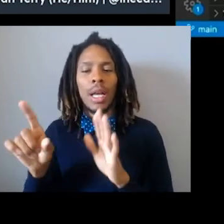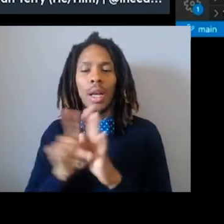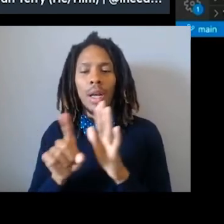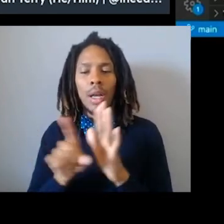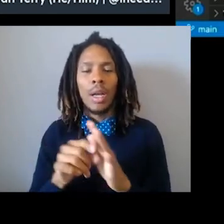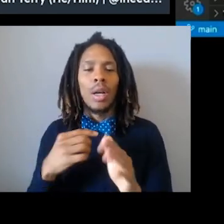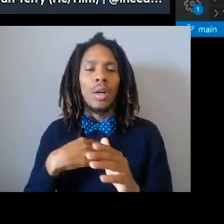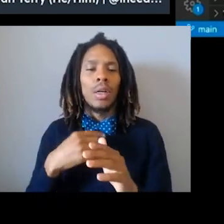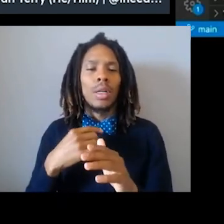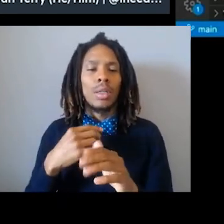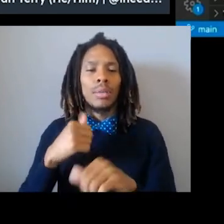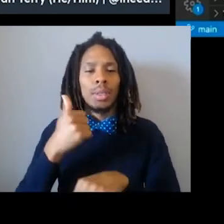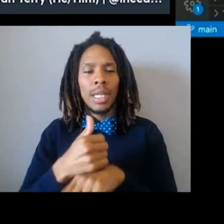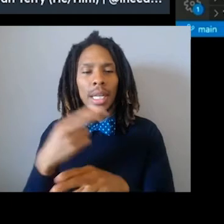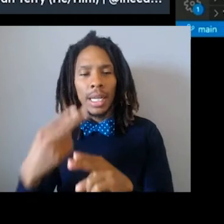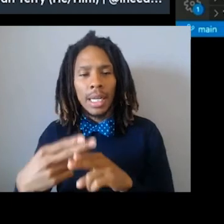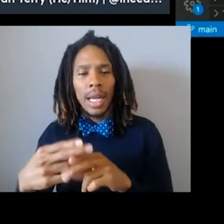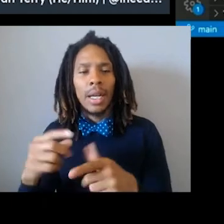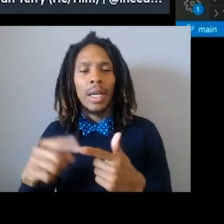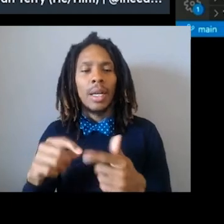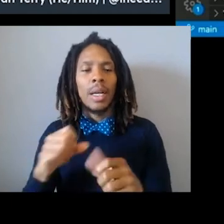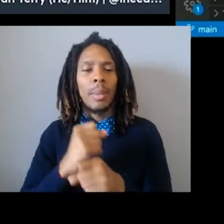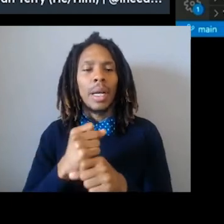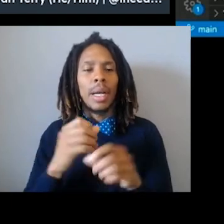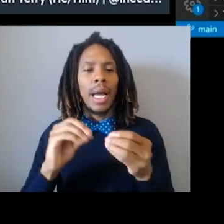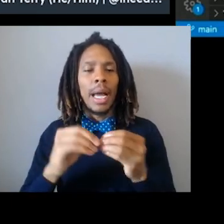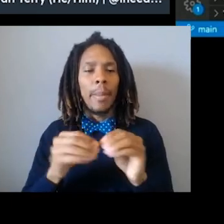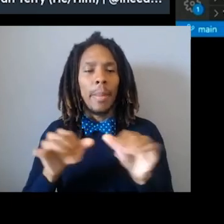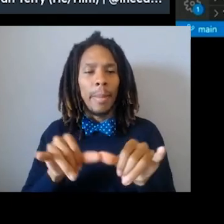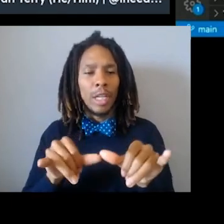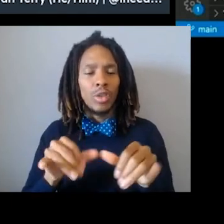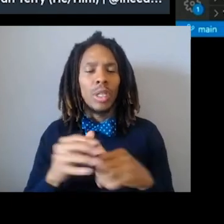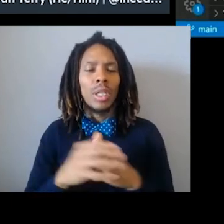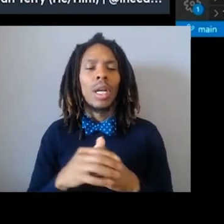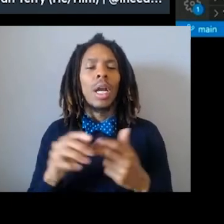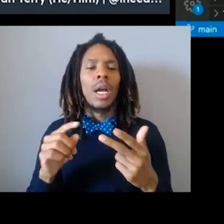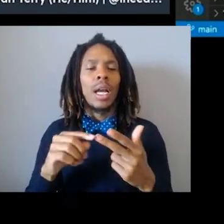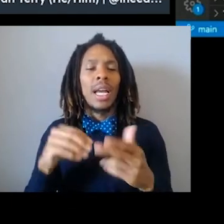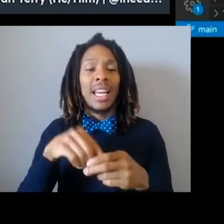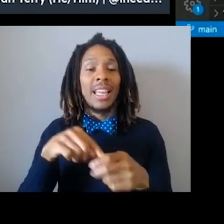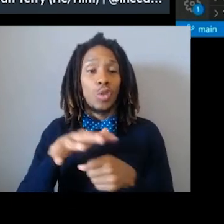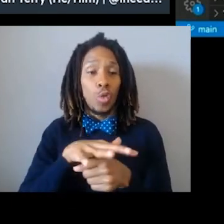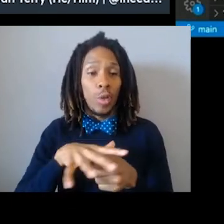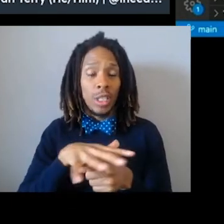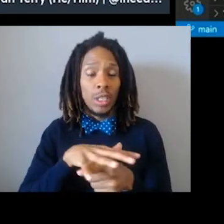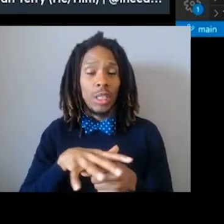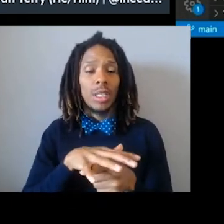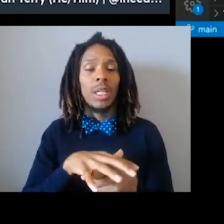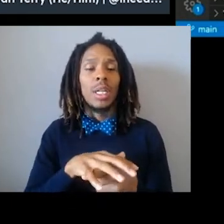we're creating a metric for in this region and here's just some additional metadata.